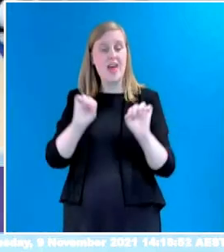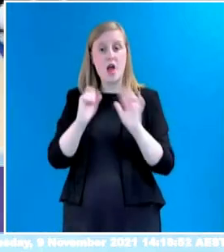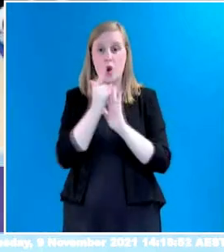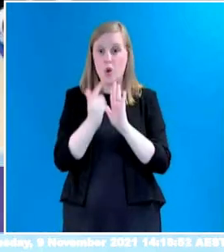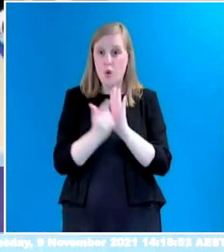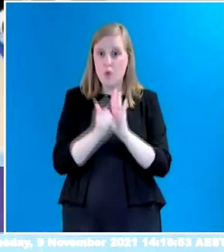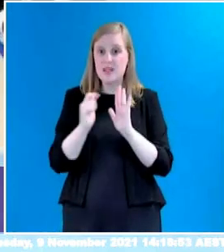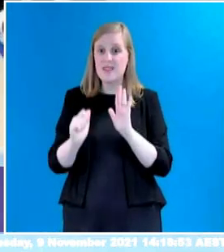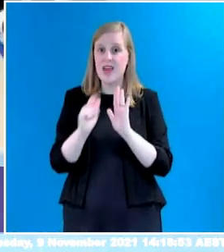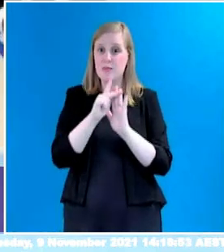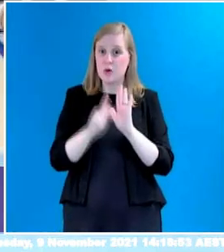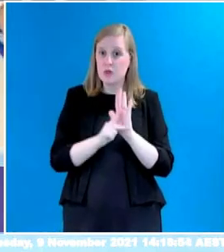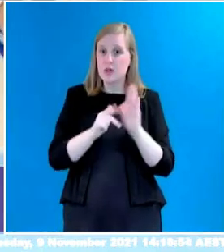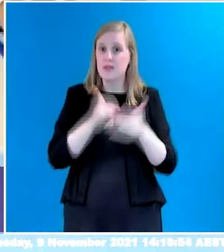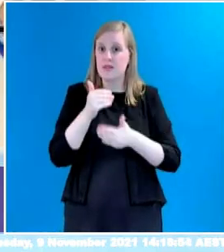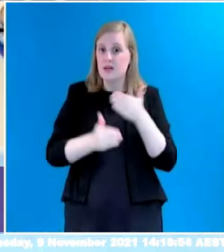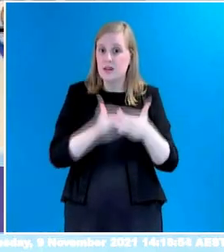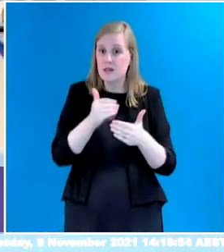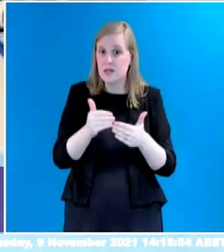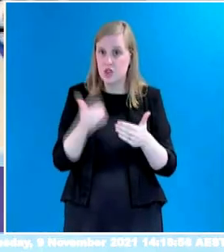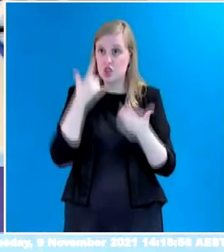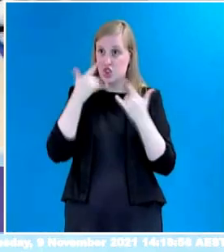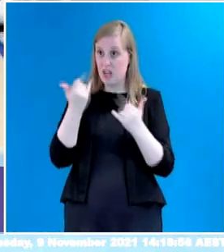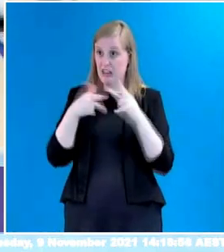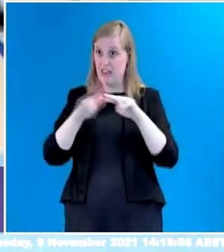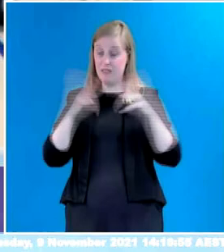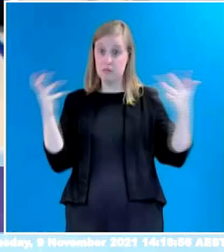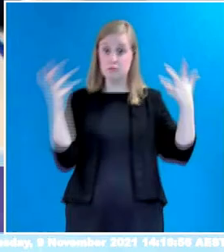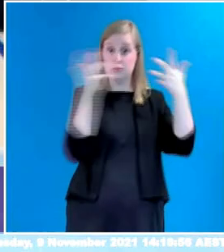were in conformity with the convention or not.